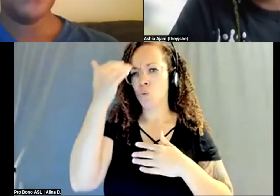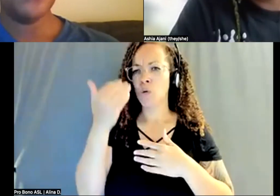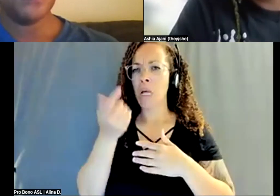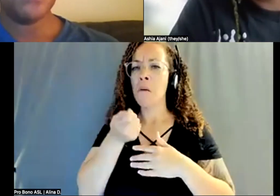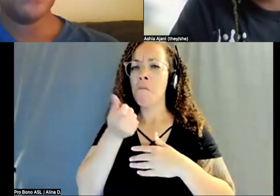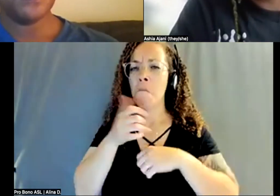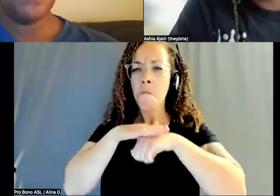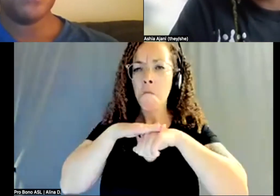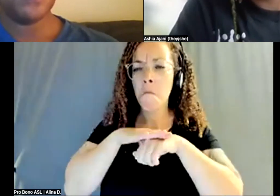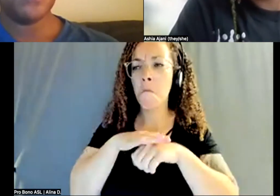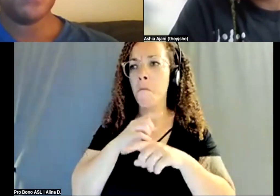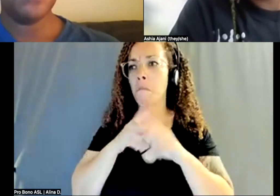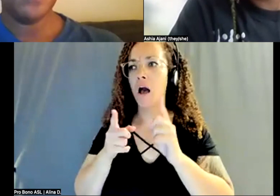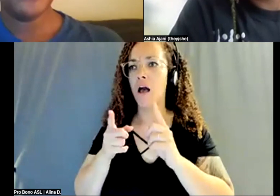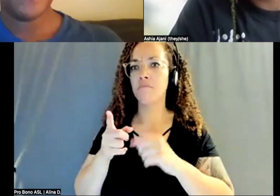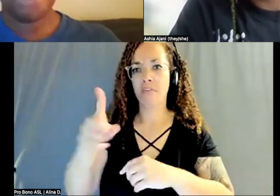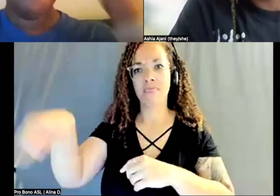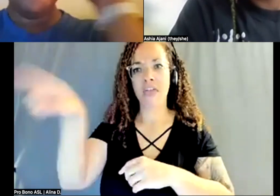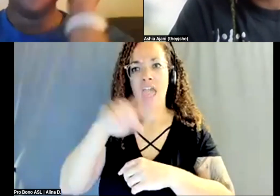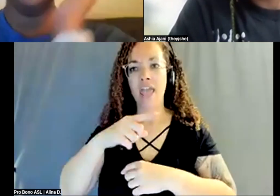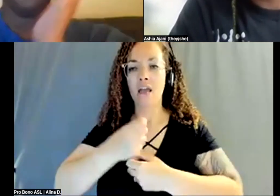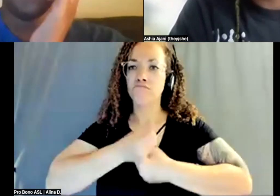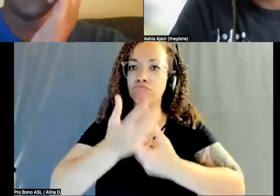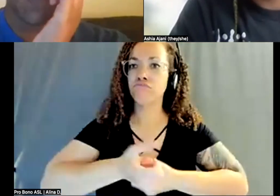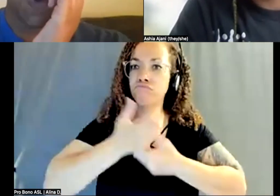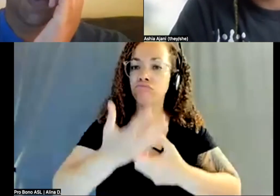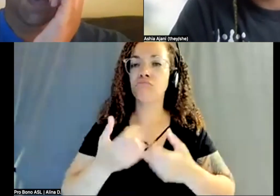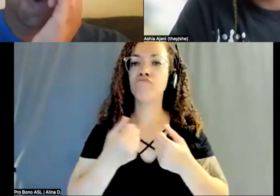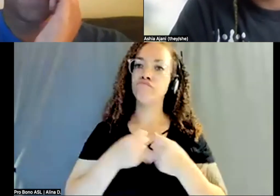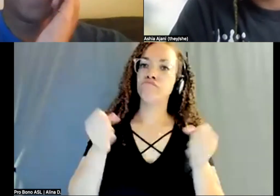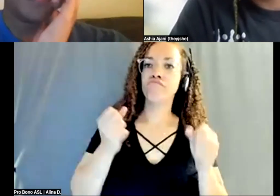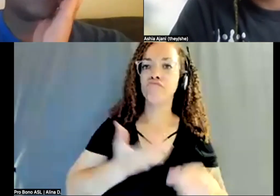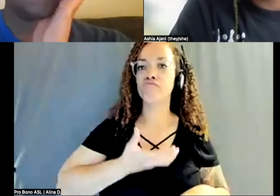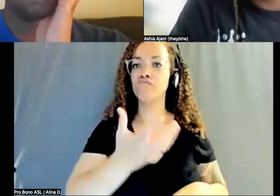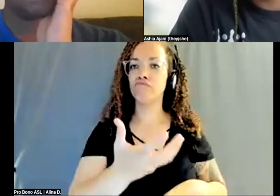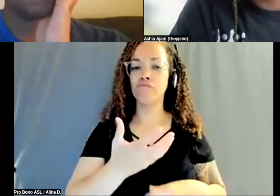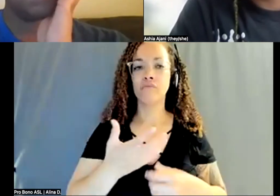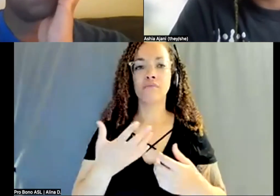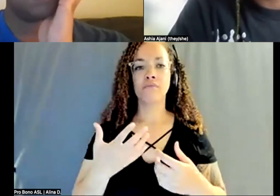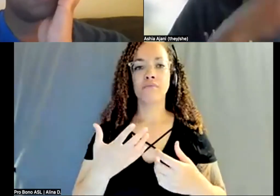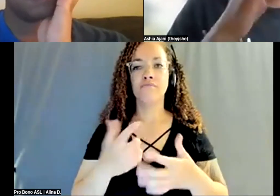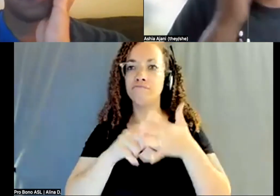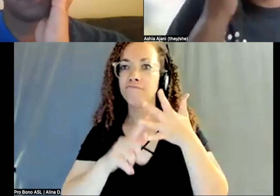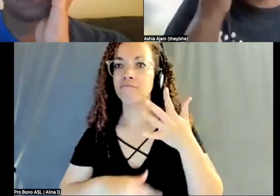and for them to like really kind of talk about, like my mom grew up during the detr-There are a